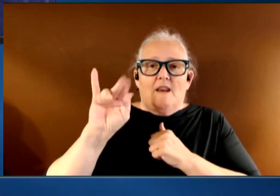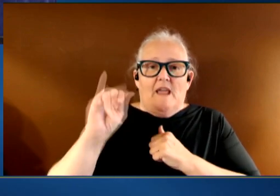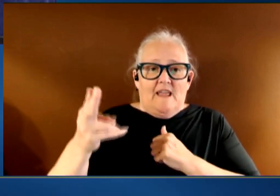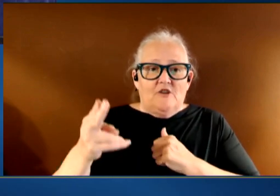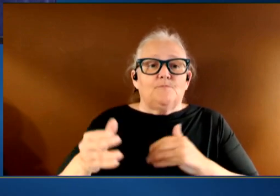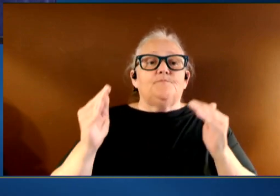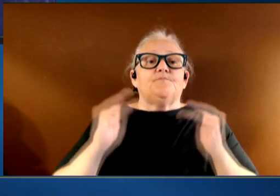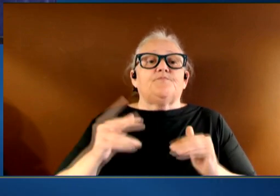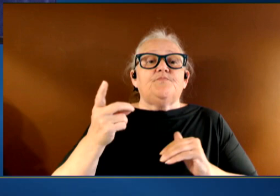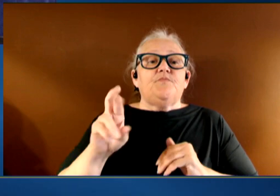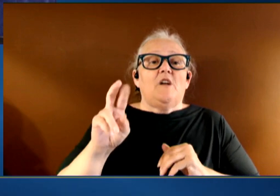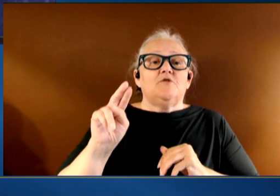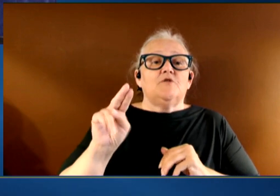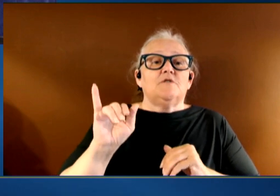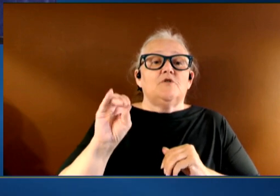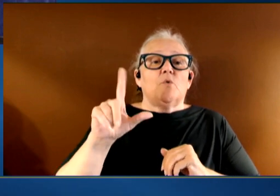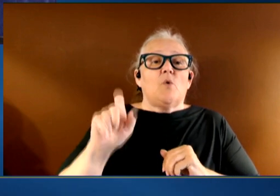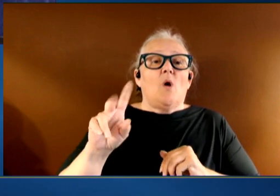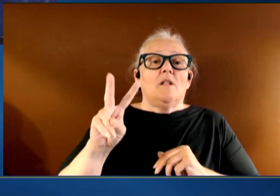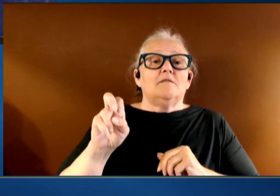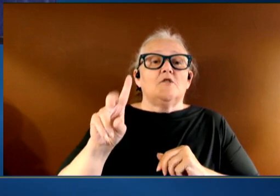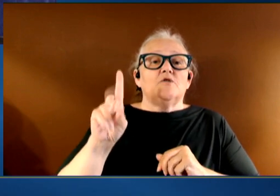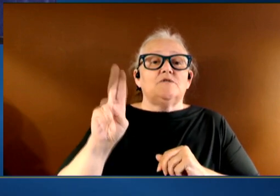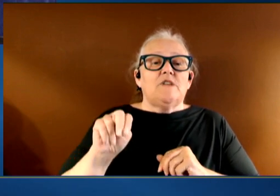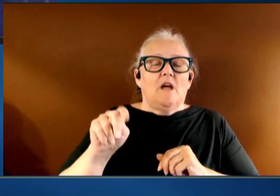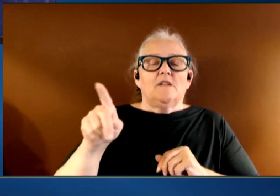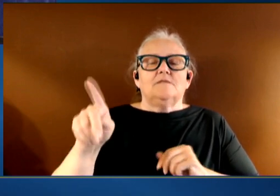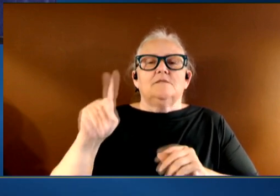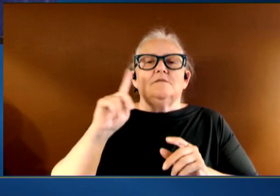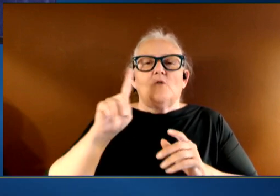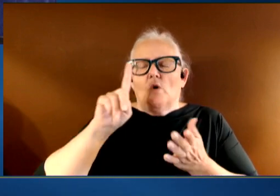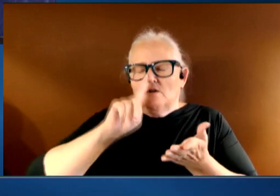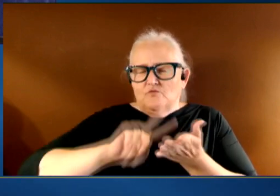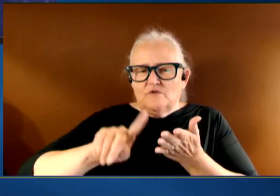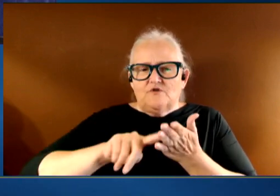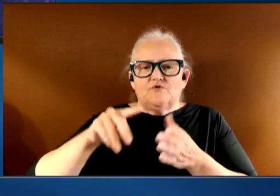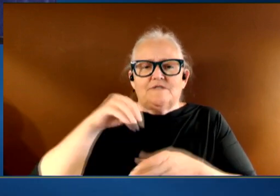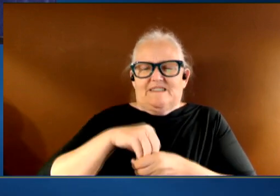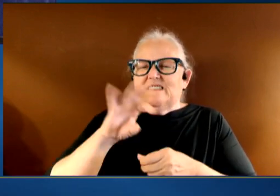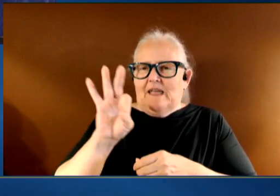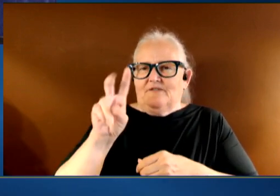Center for Biologics Evaluation and Research, also at the Food and Drug Administration. Mr.